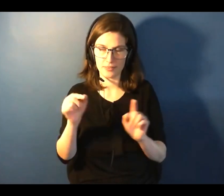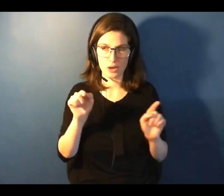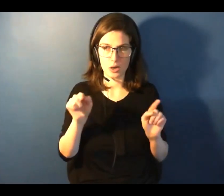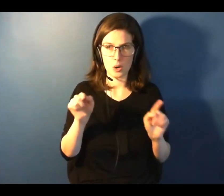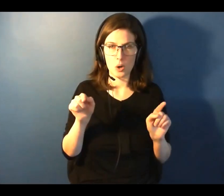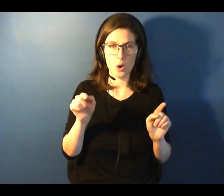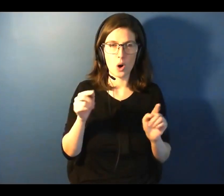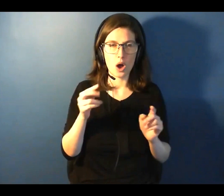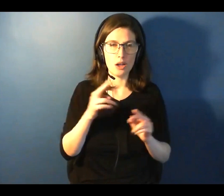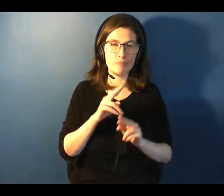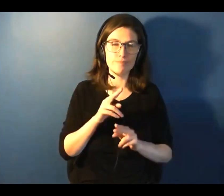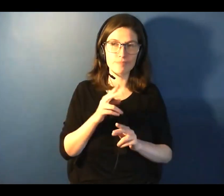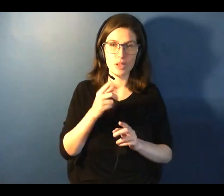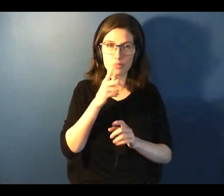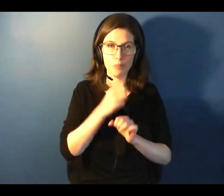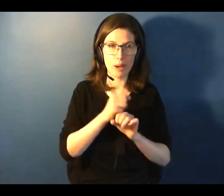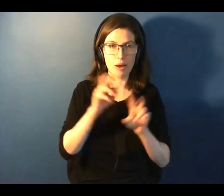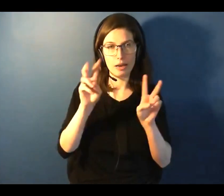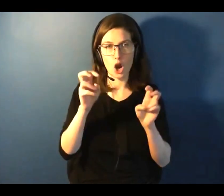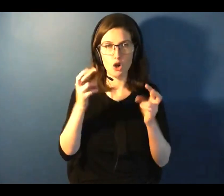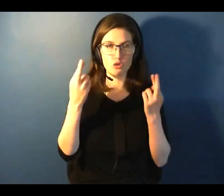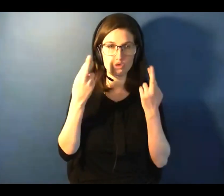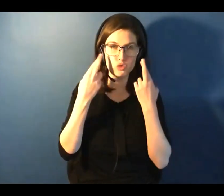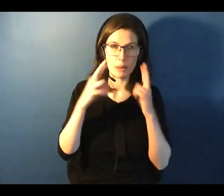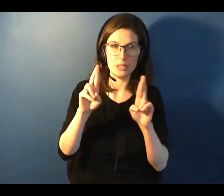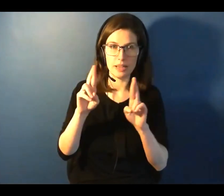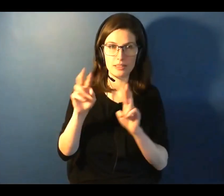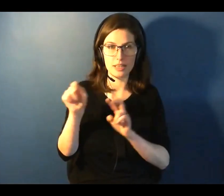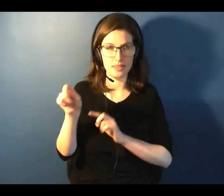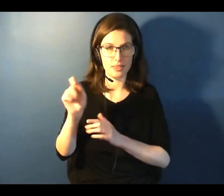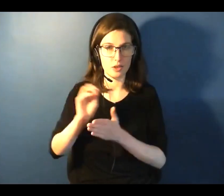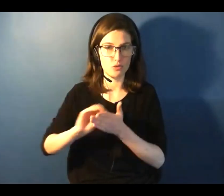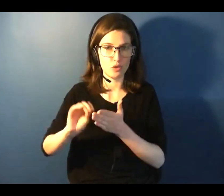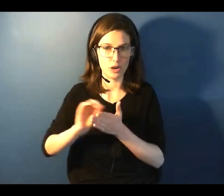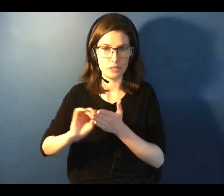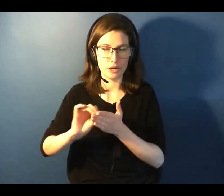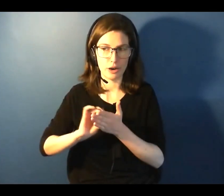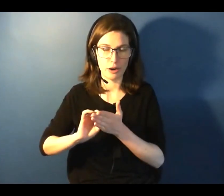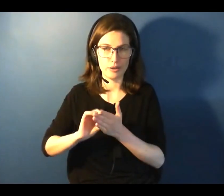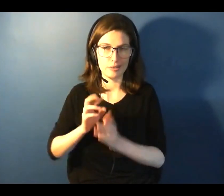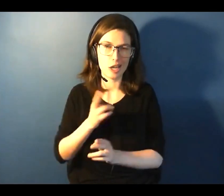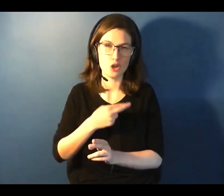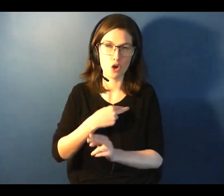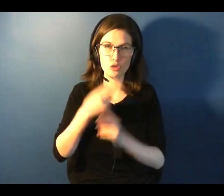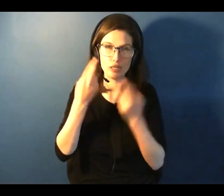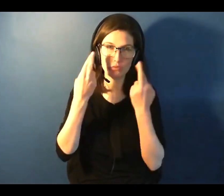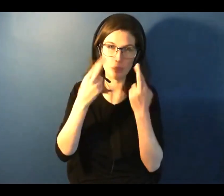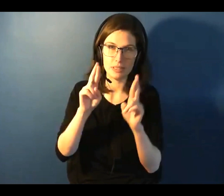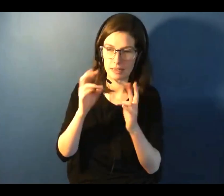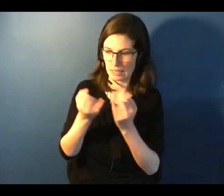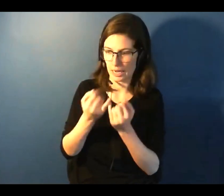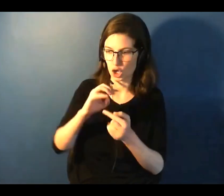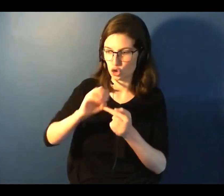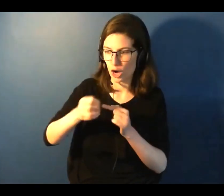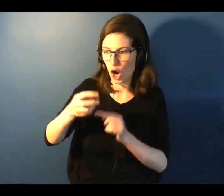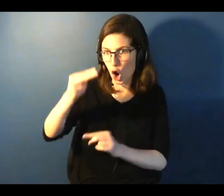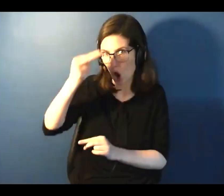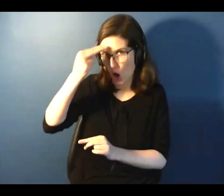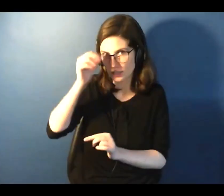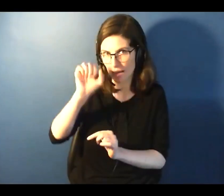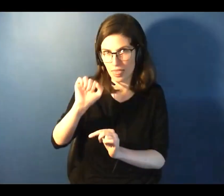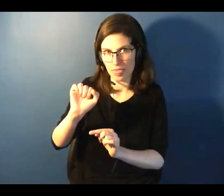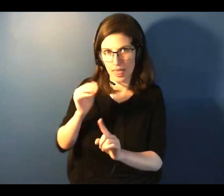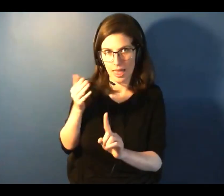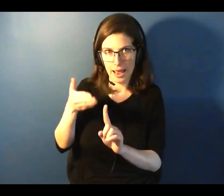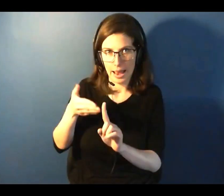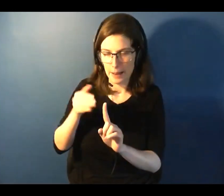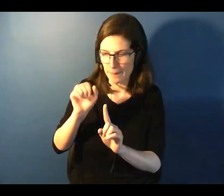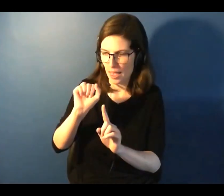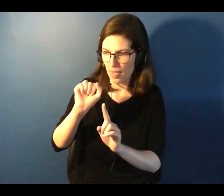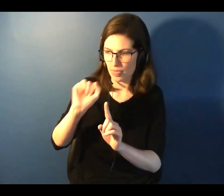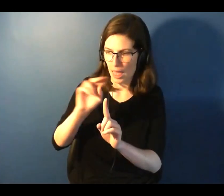author, but attempting to understand the author, but from the perspective of